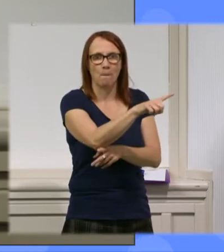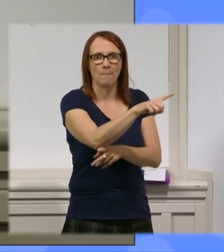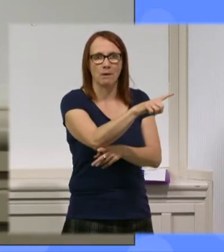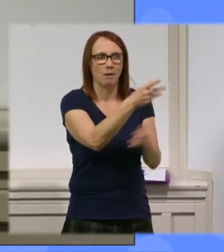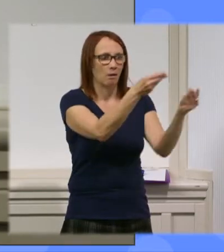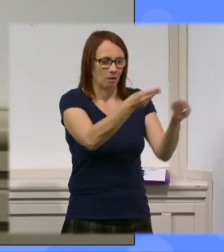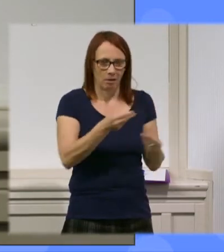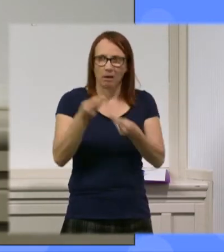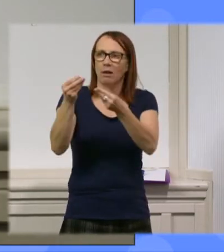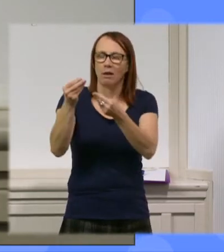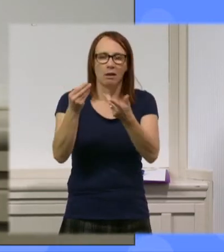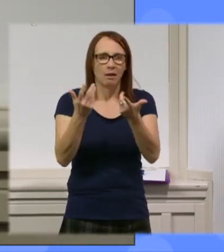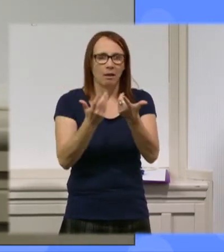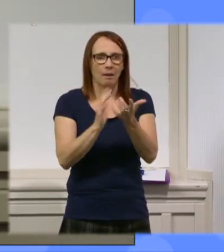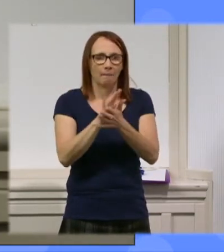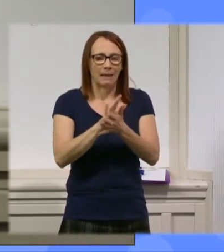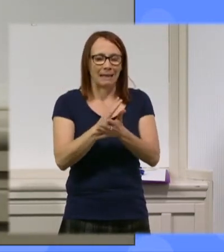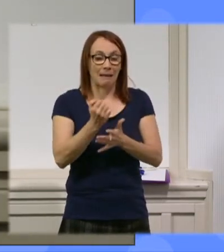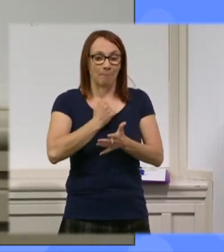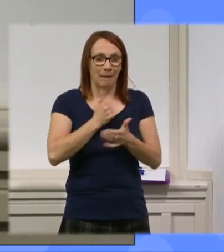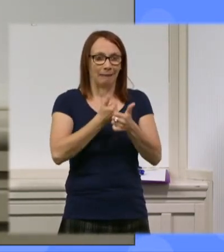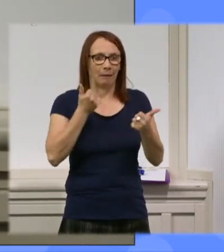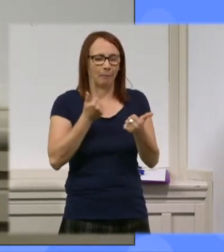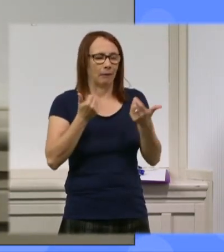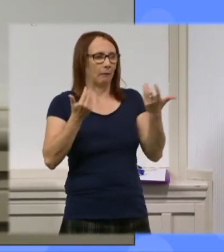do we continue to do business how do we continue to develop manufacturing in